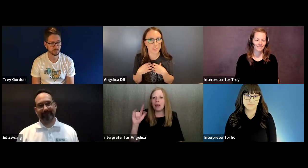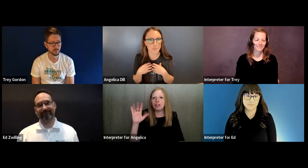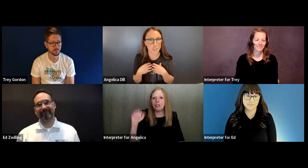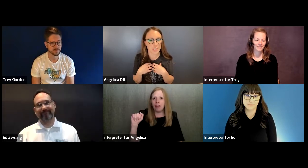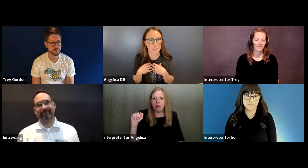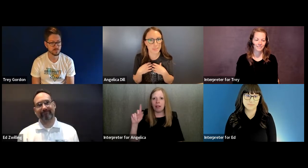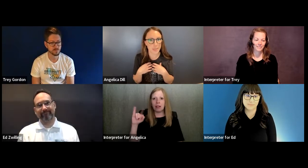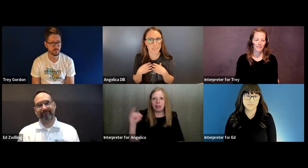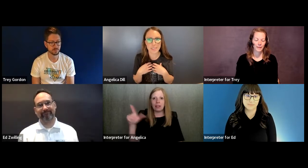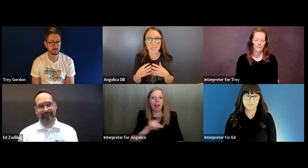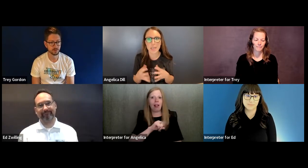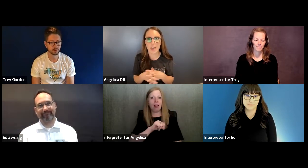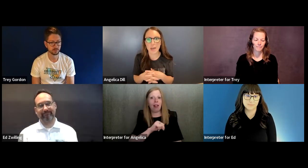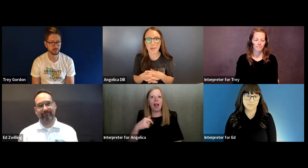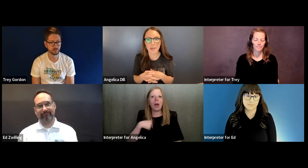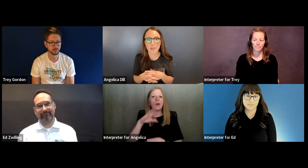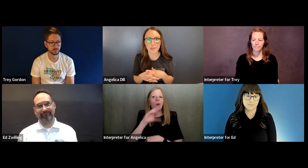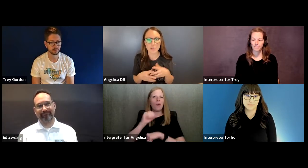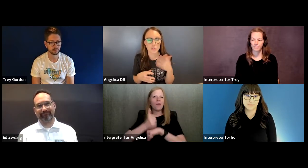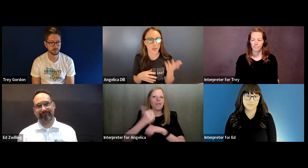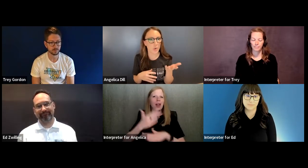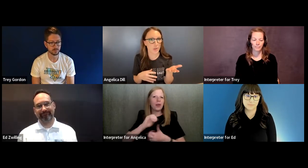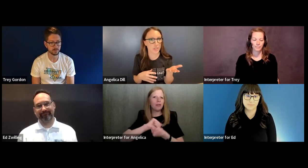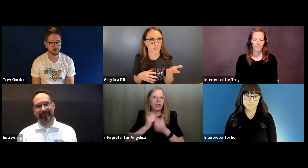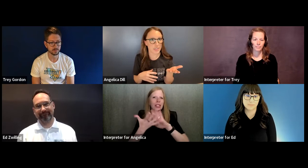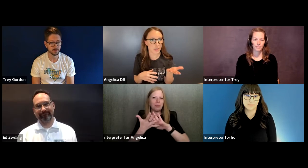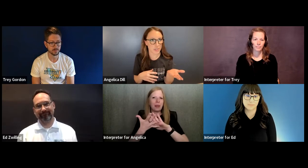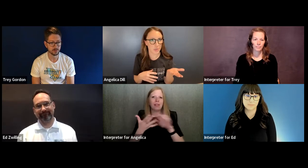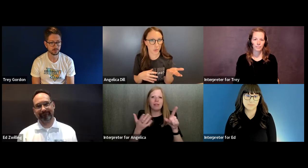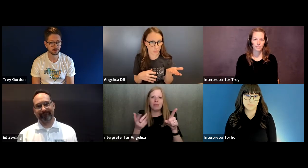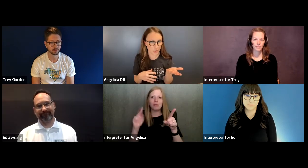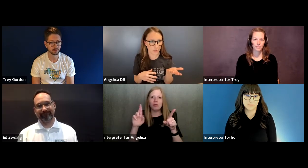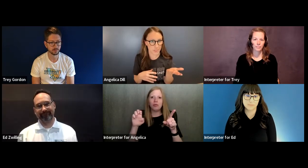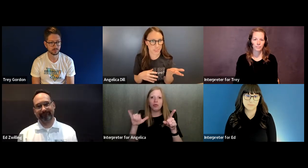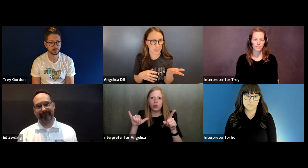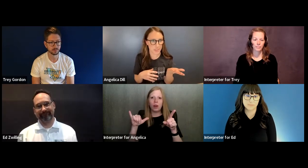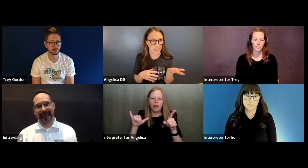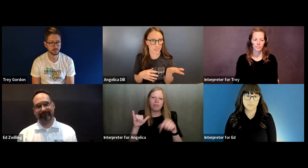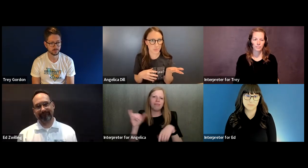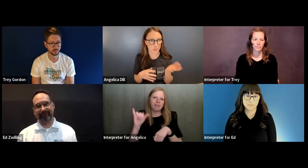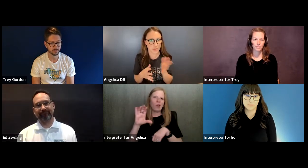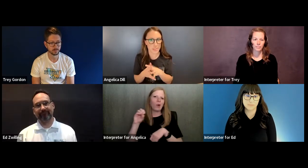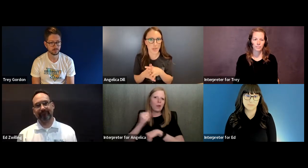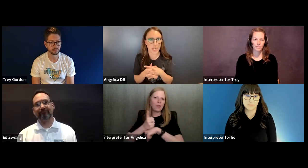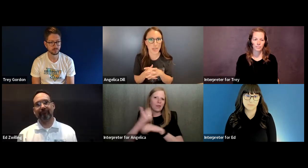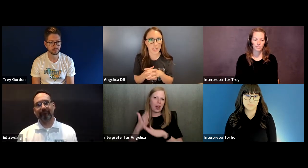of adjacent space uh trey gordon is also a co-founder of adjacent space who's with us tonight